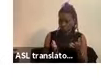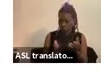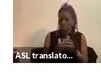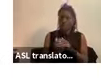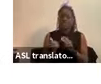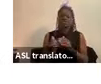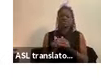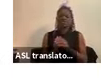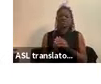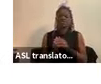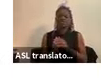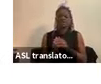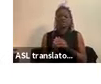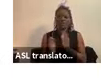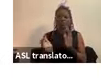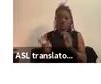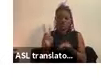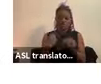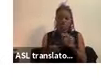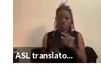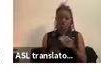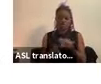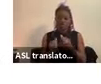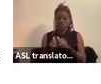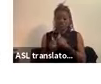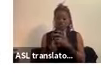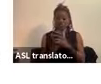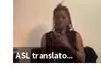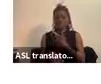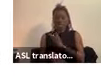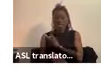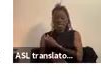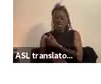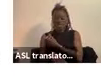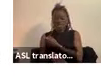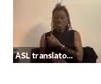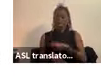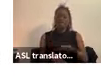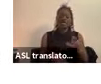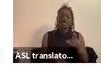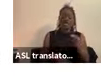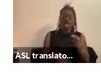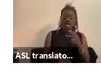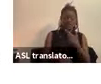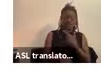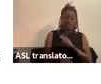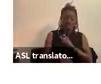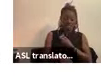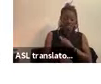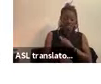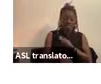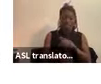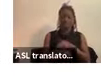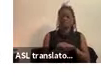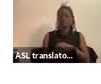unvaccinated cases, we've seen that a lower proportion of the post vaccination